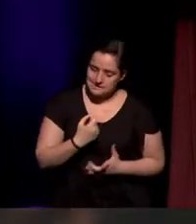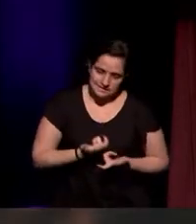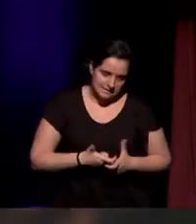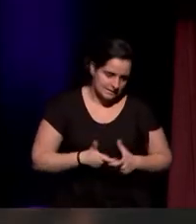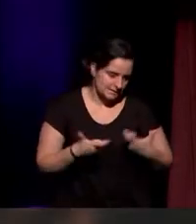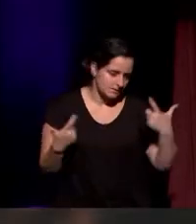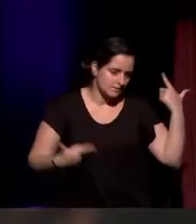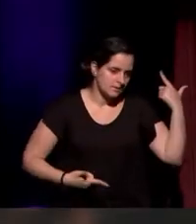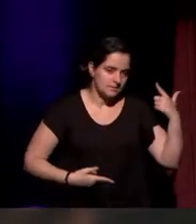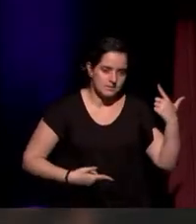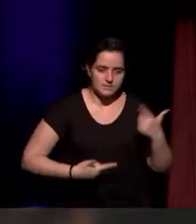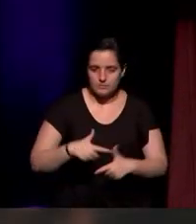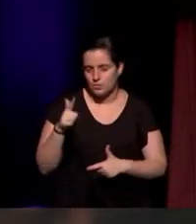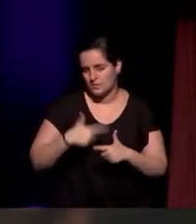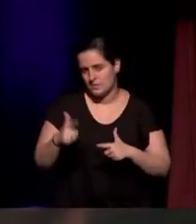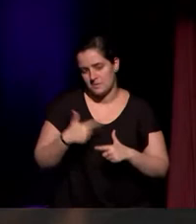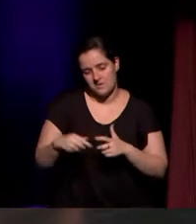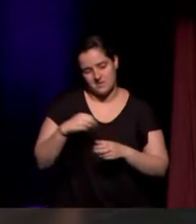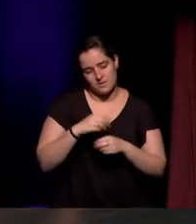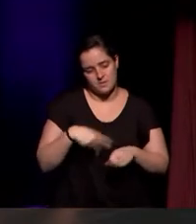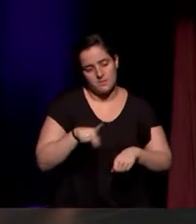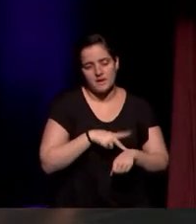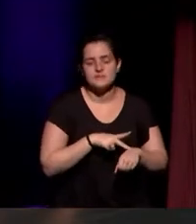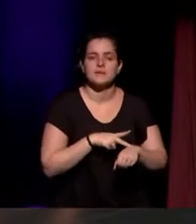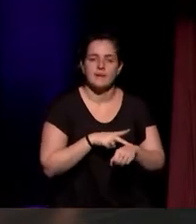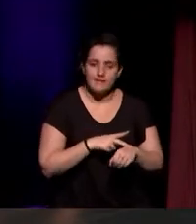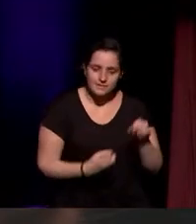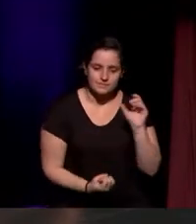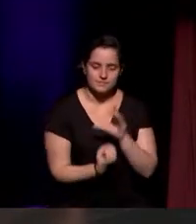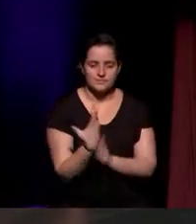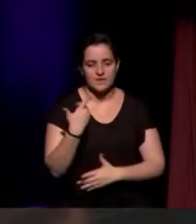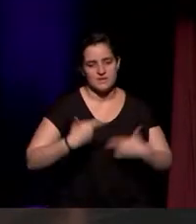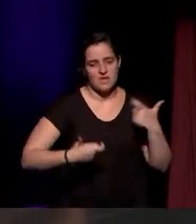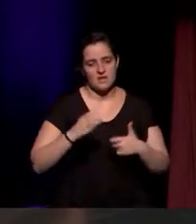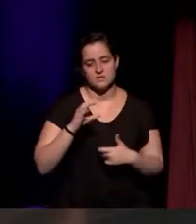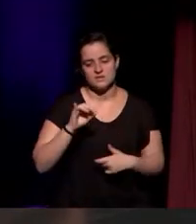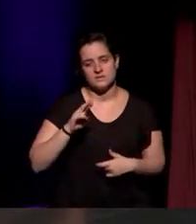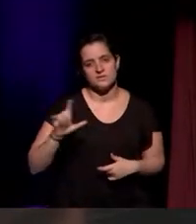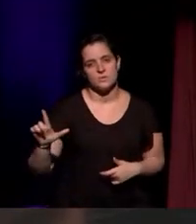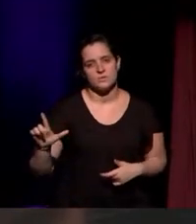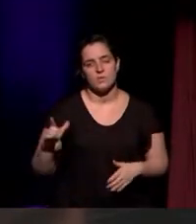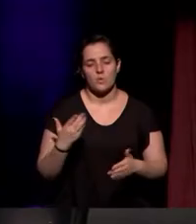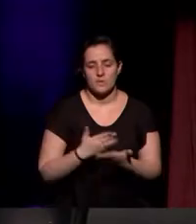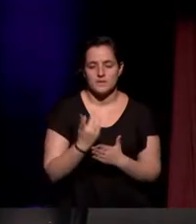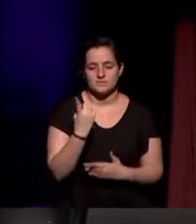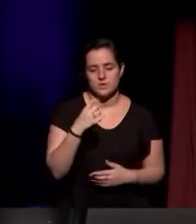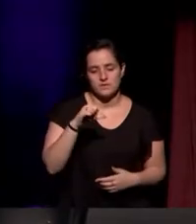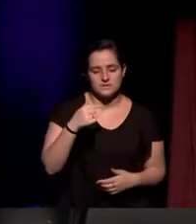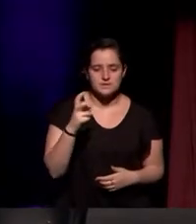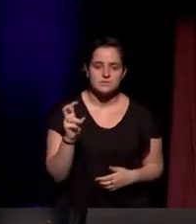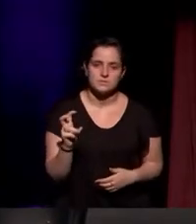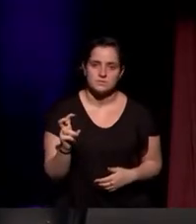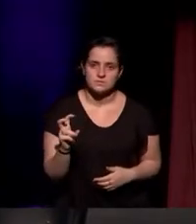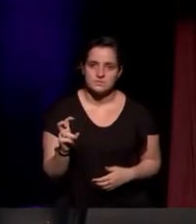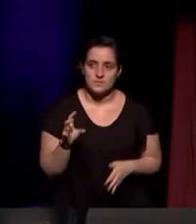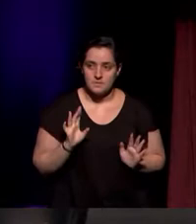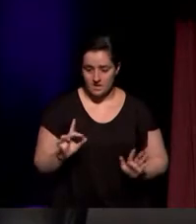within the country that hatch with the Civil War, which begins in 1975, but I'm still here in 1947,